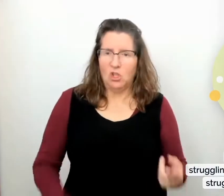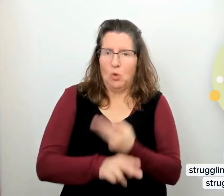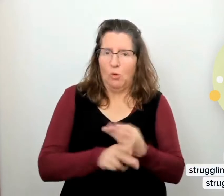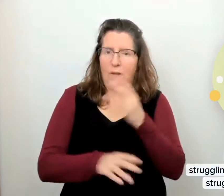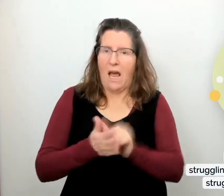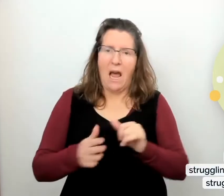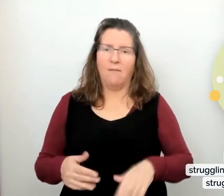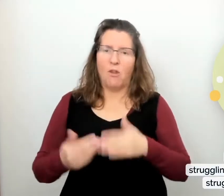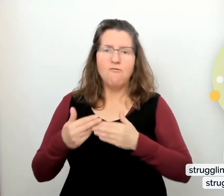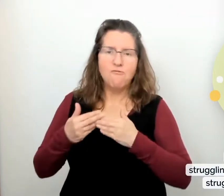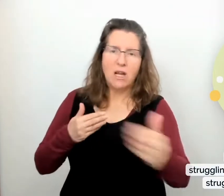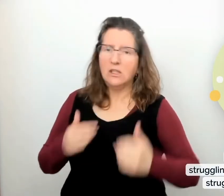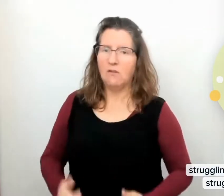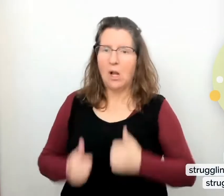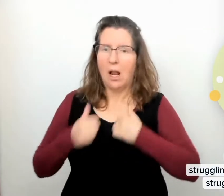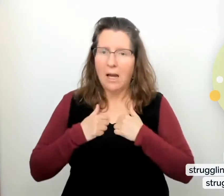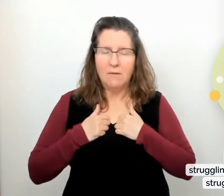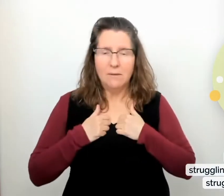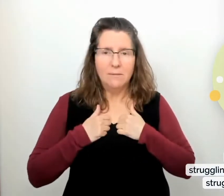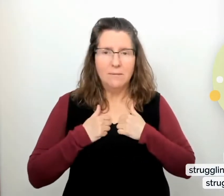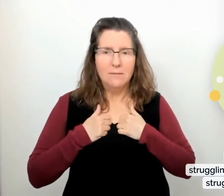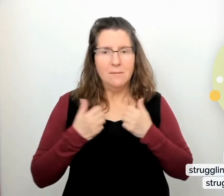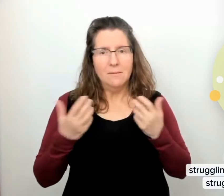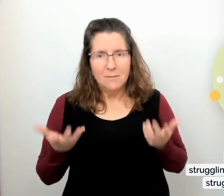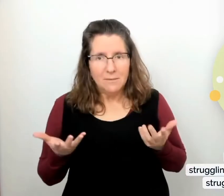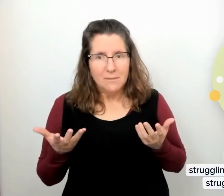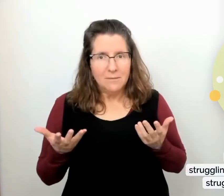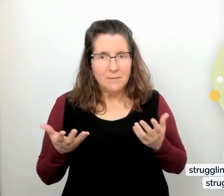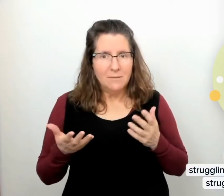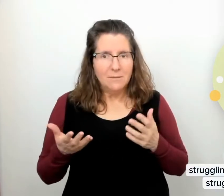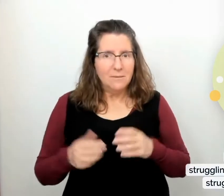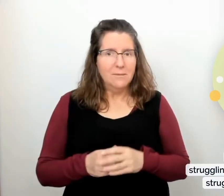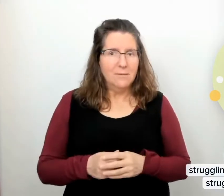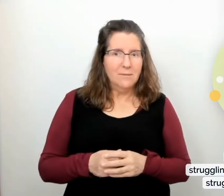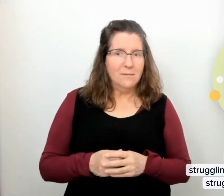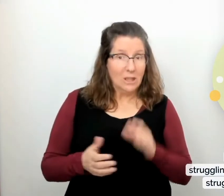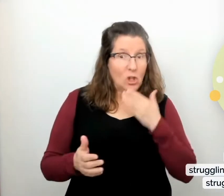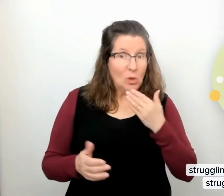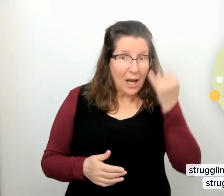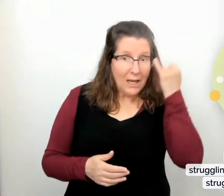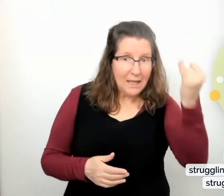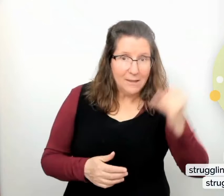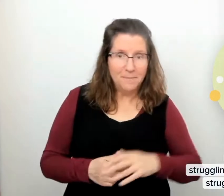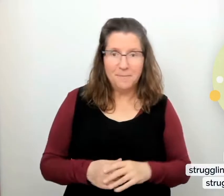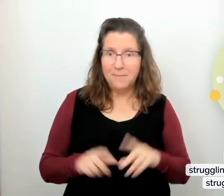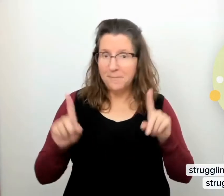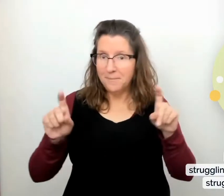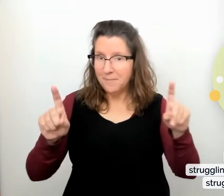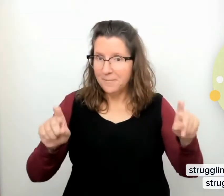They can use them for the rest of their lives. I am not so sure that approach is a good idea.